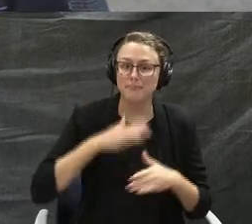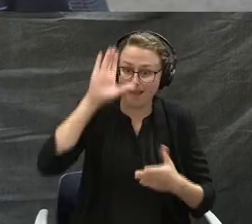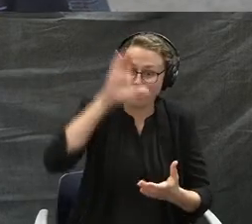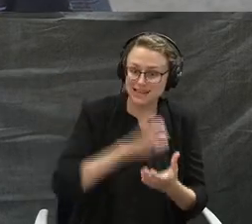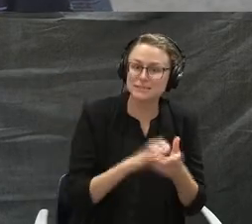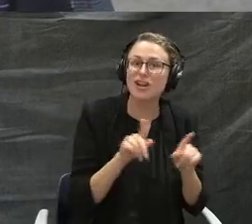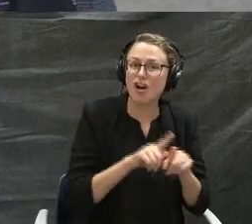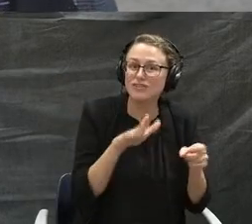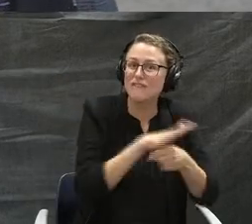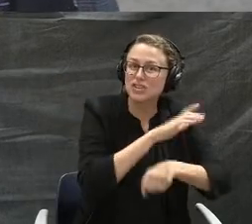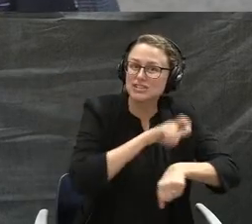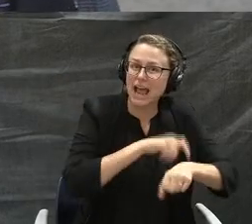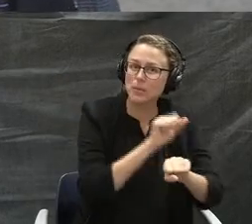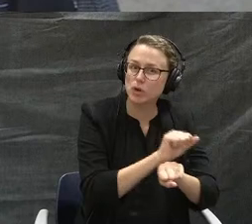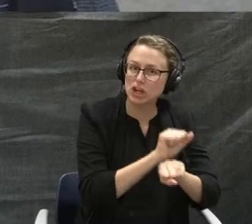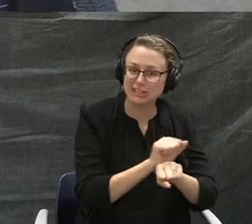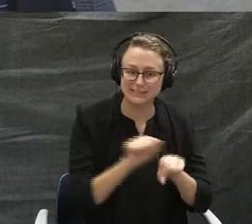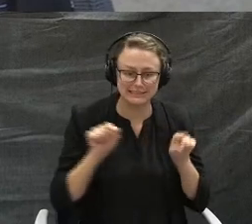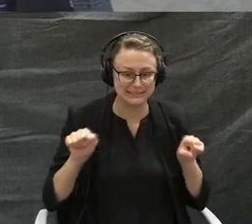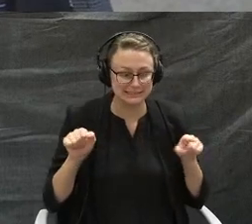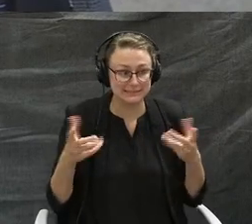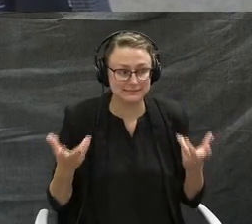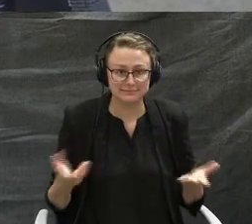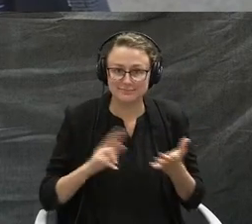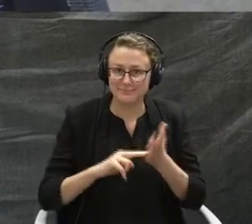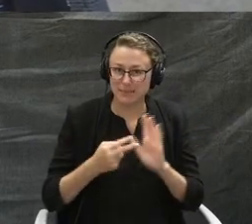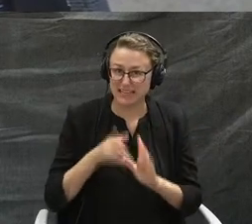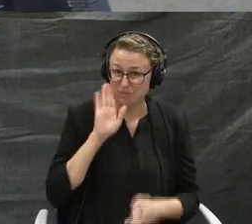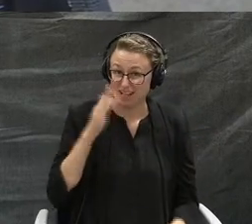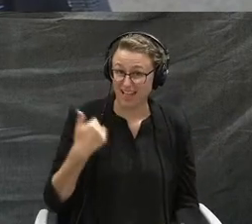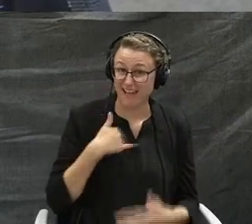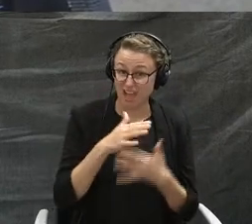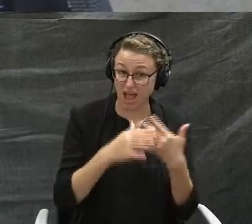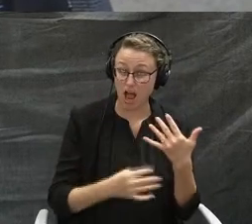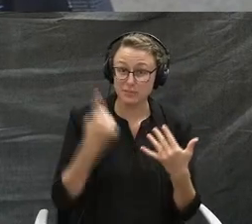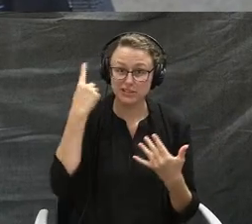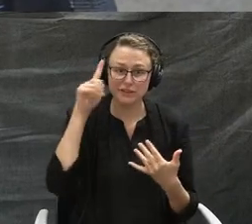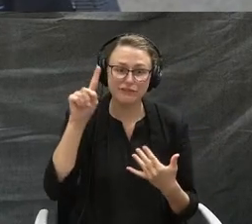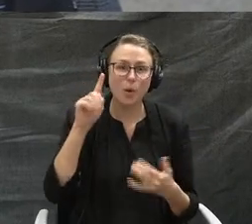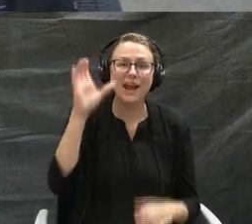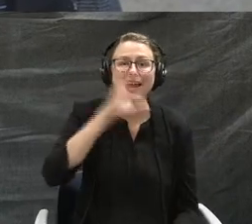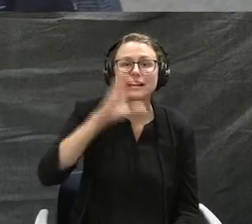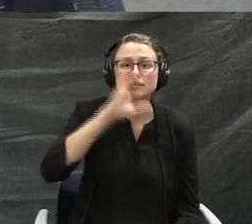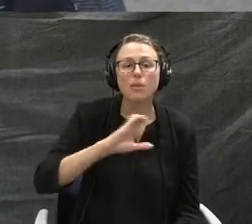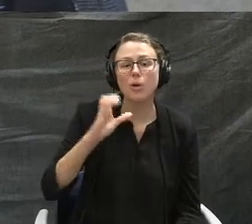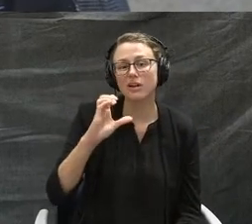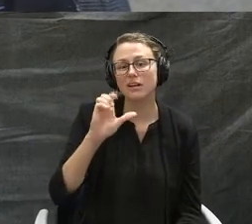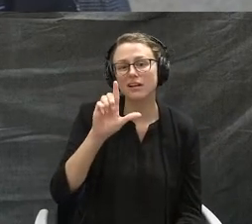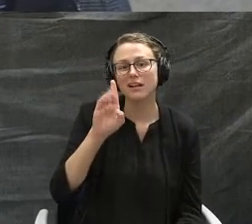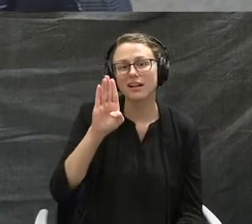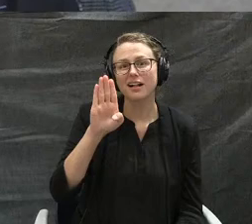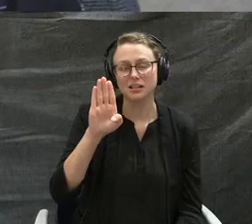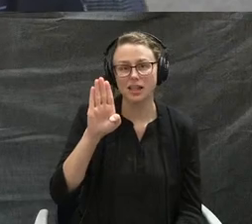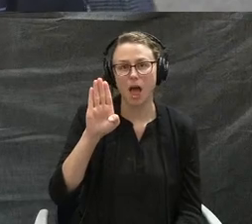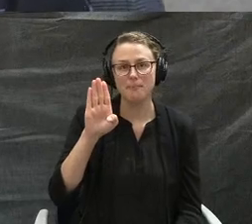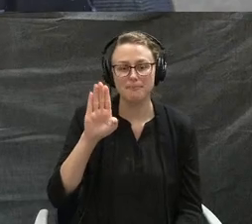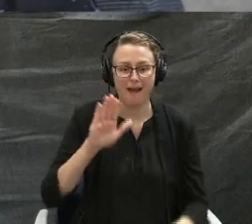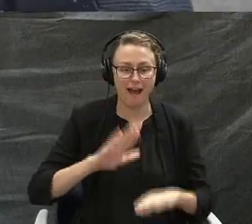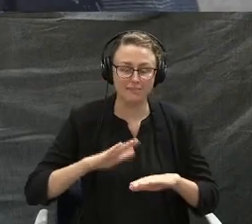time. That being said, will there be an option to do explorers club on days off in a hybrid model? Or possibly after